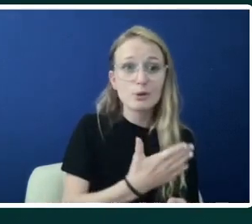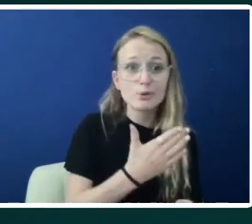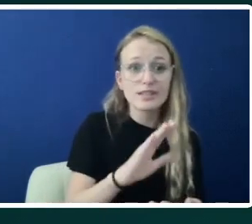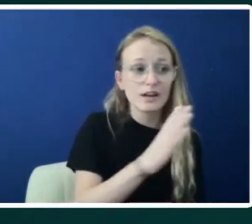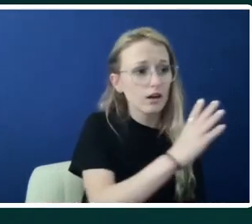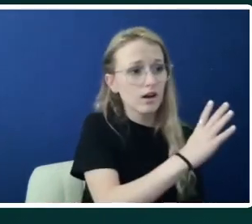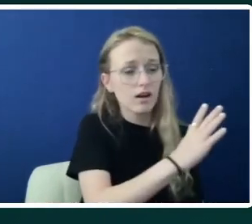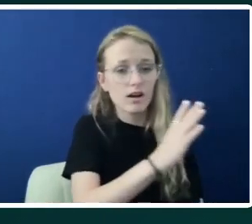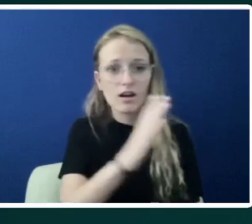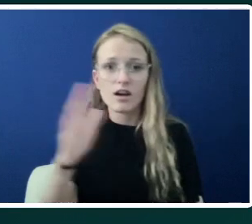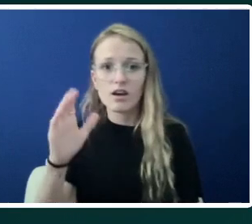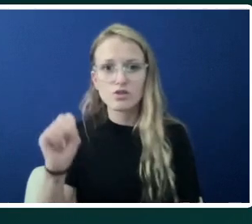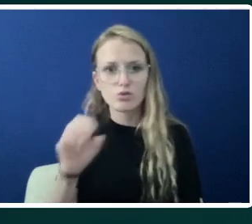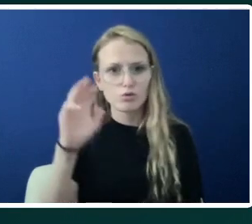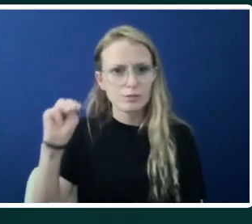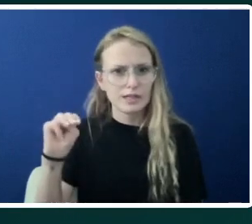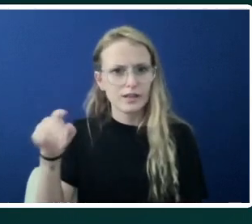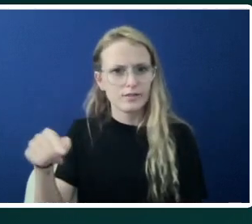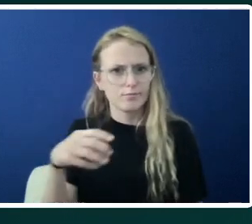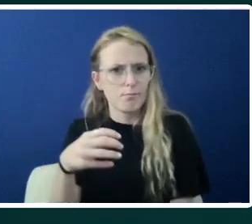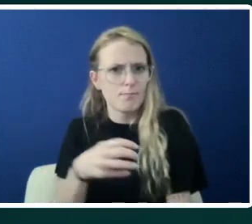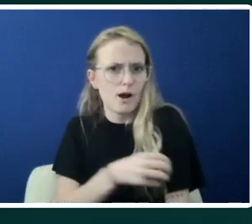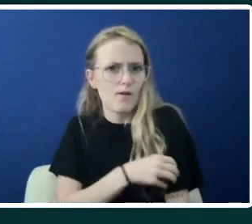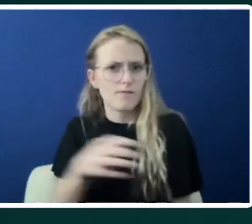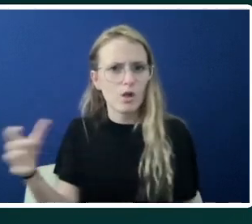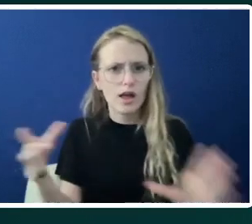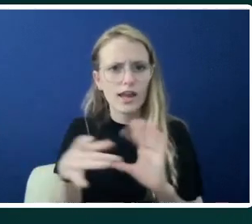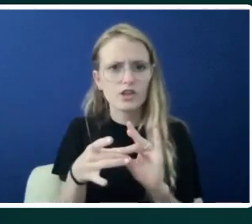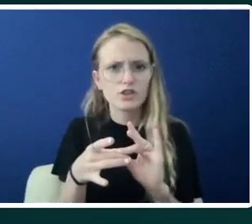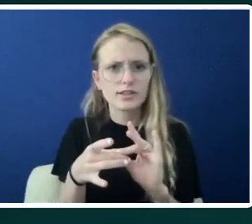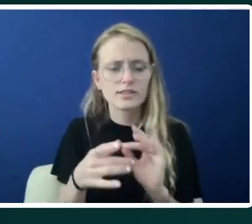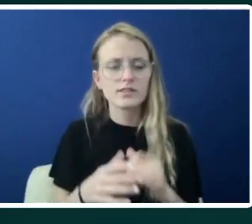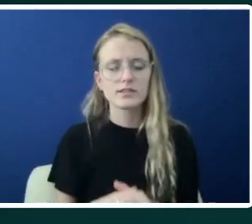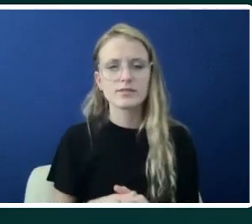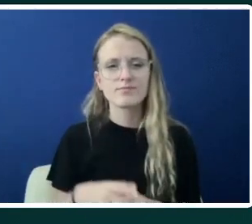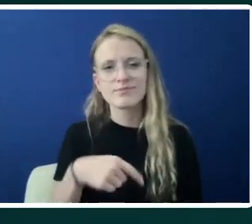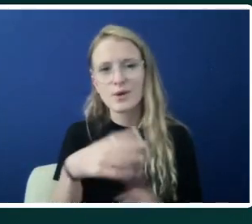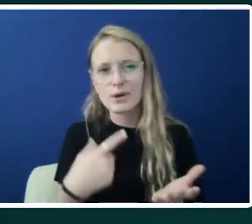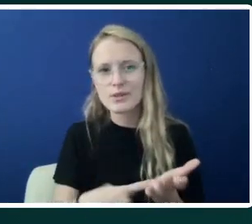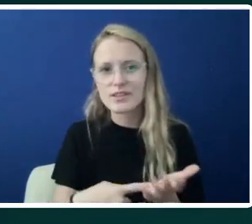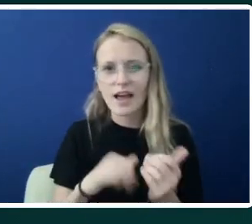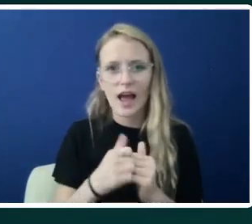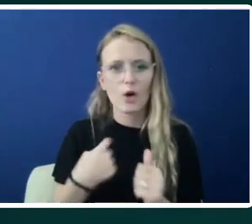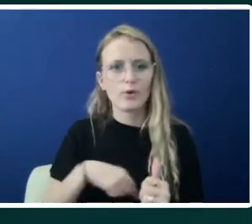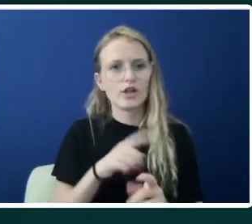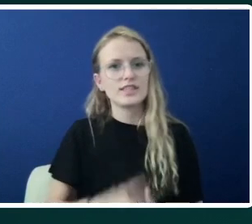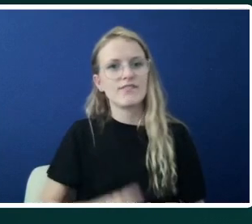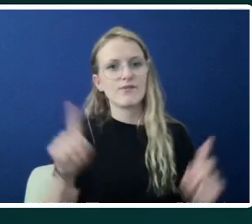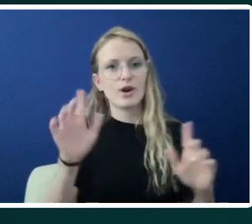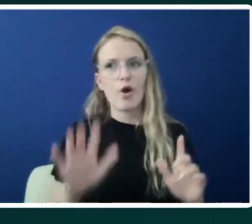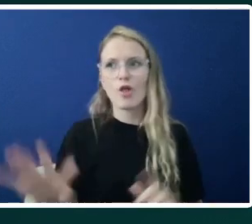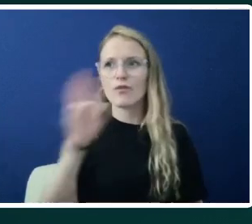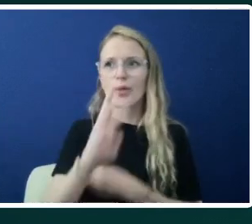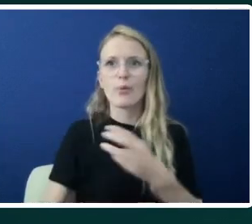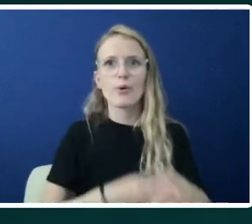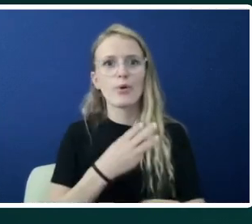media is a powerful form of connection. Or they want to talk about how different we are in different parts of the world or want to talk about what we have in common or